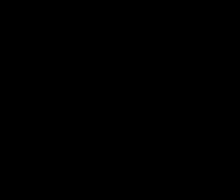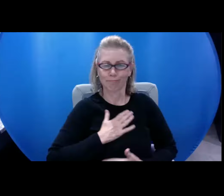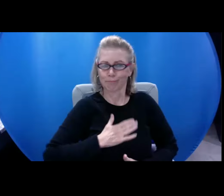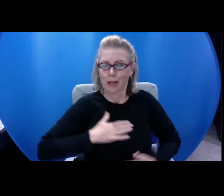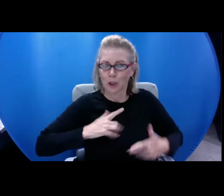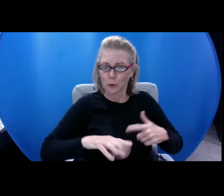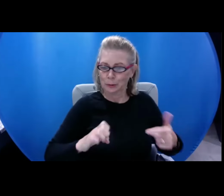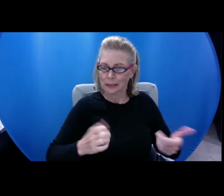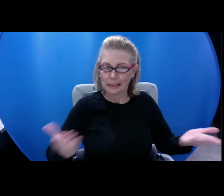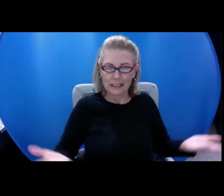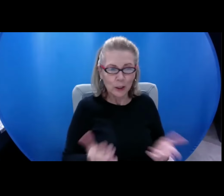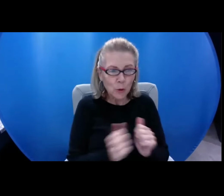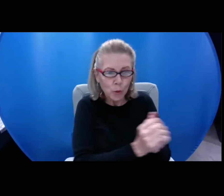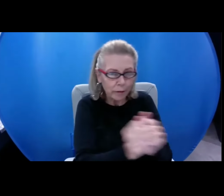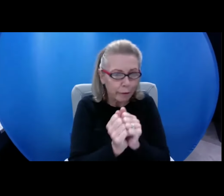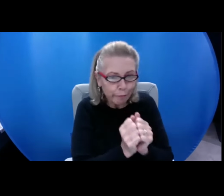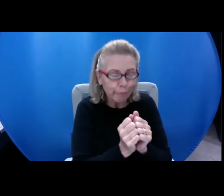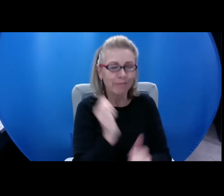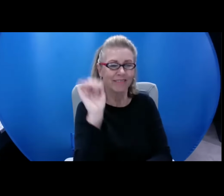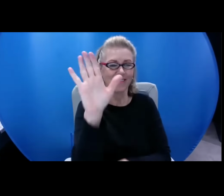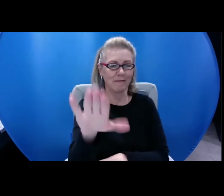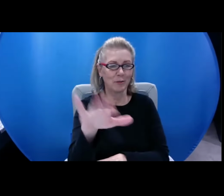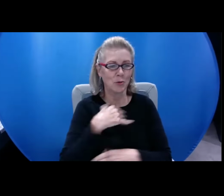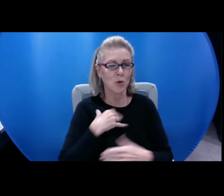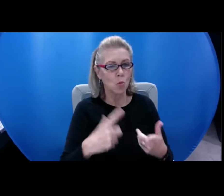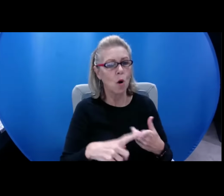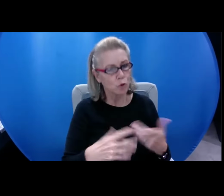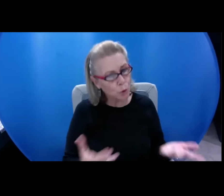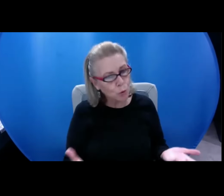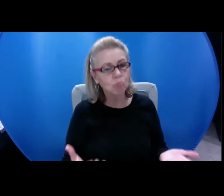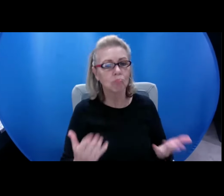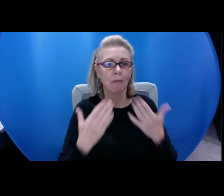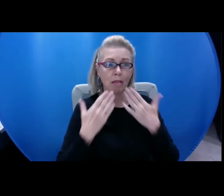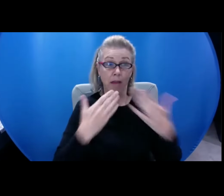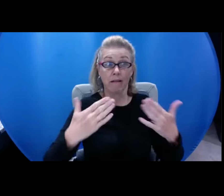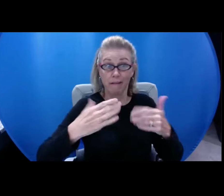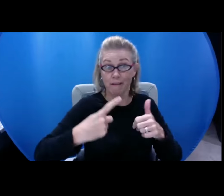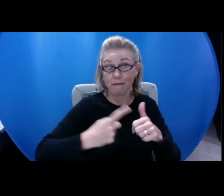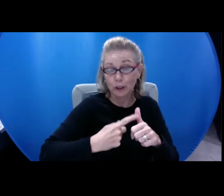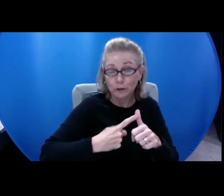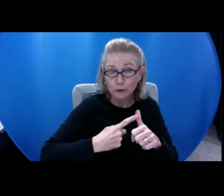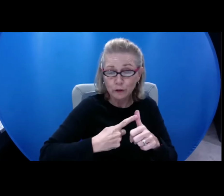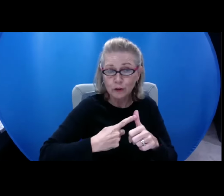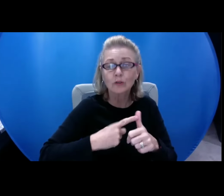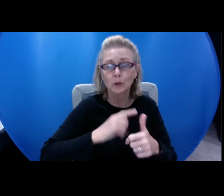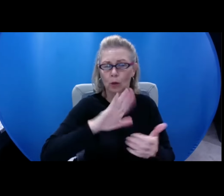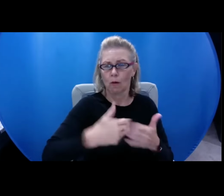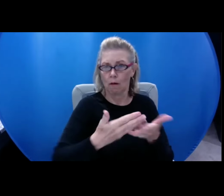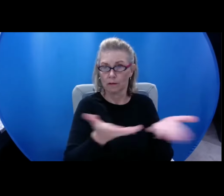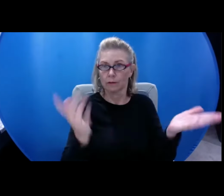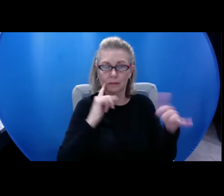Good afternoon. I want to acknowledge and thank, first of all, all of you for showing up today.